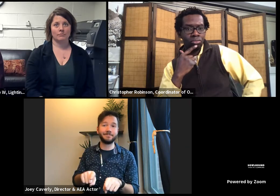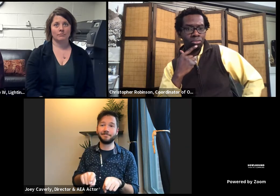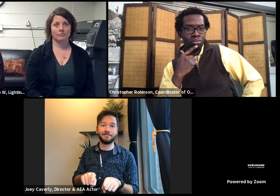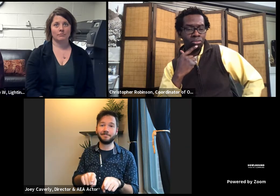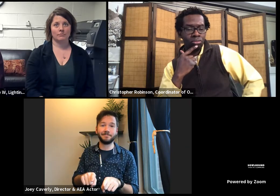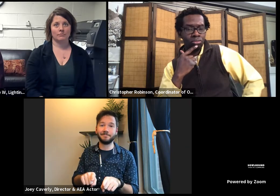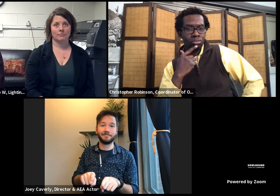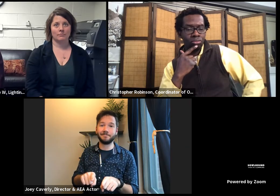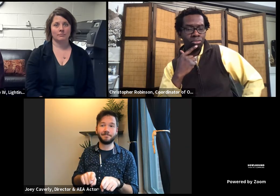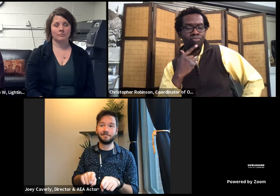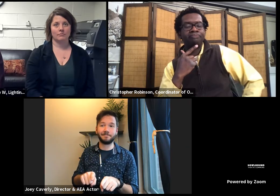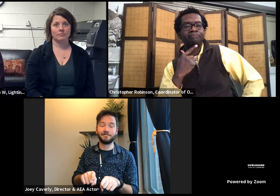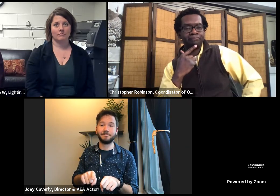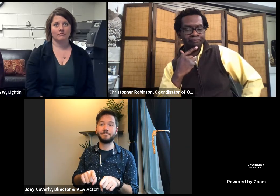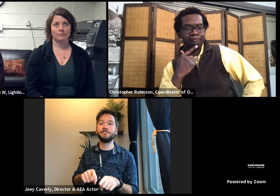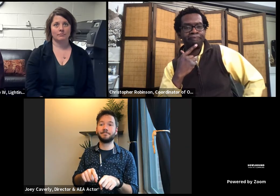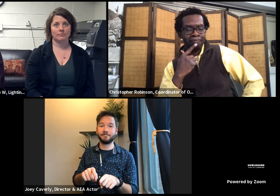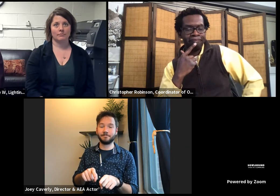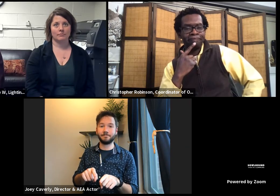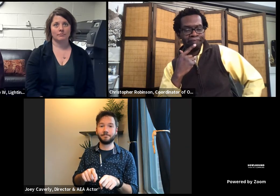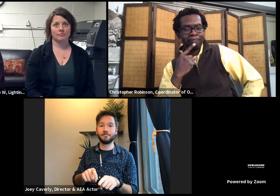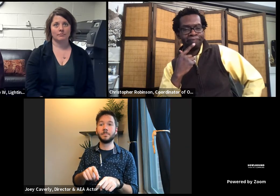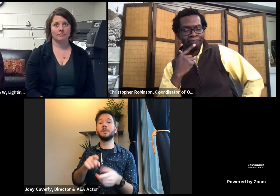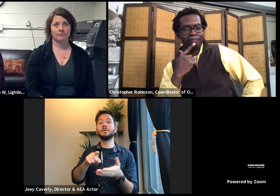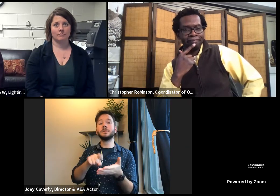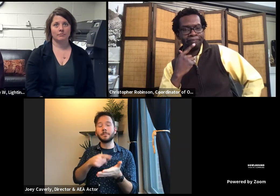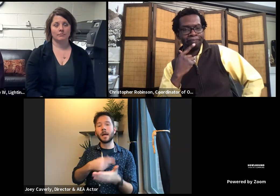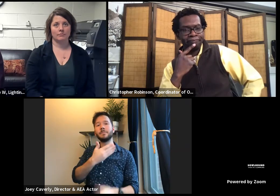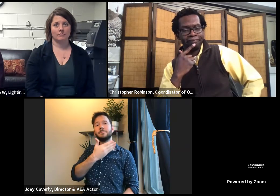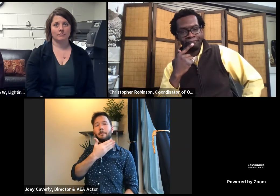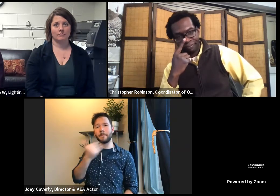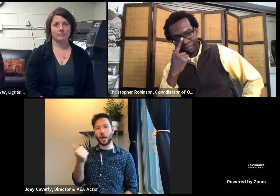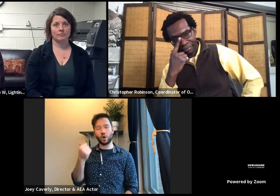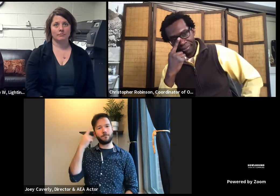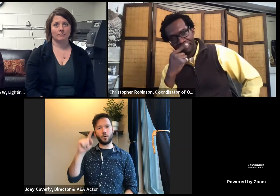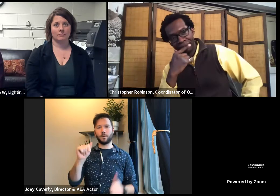If you're going to ask to provide interpreters at a lesser rate, it's not going to happen.